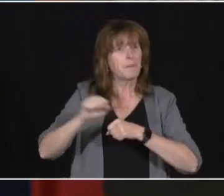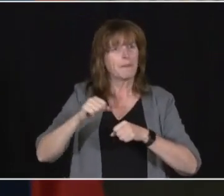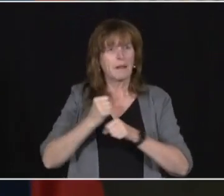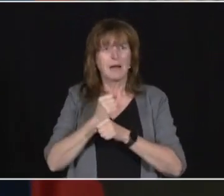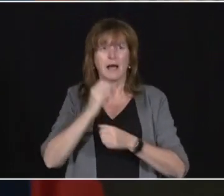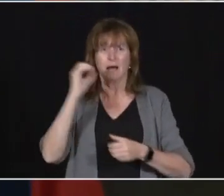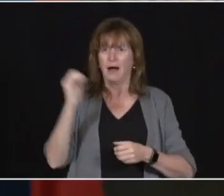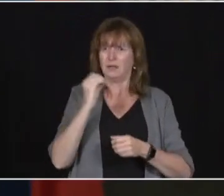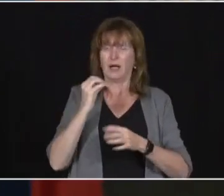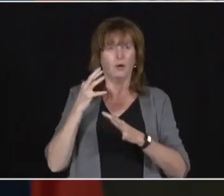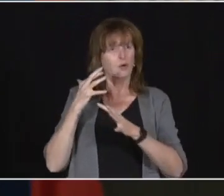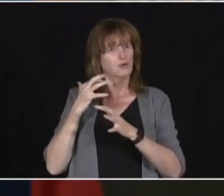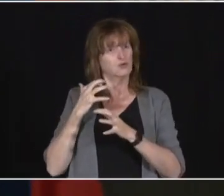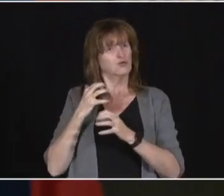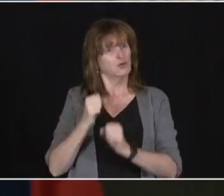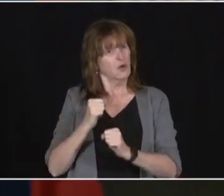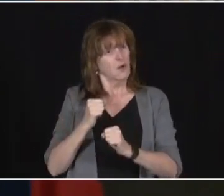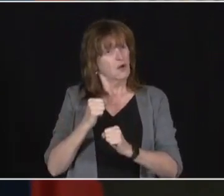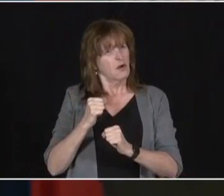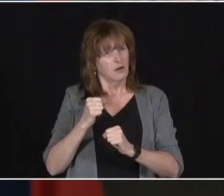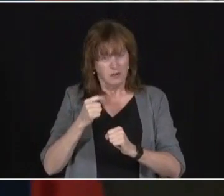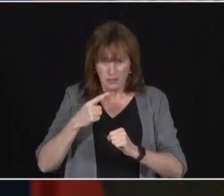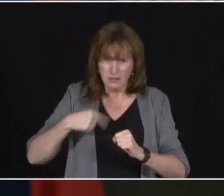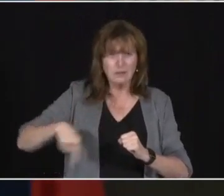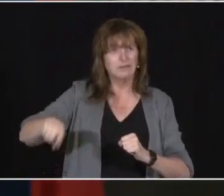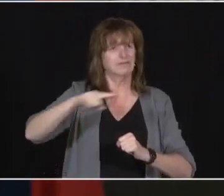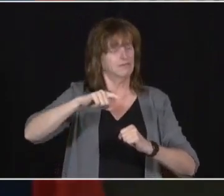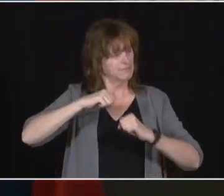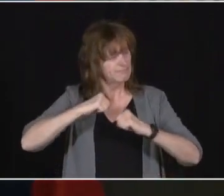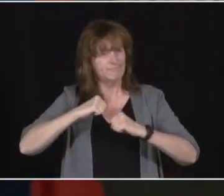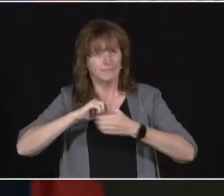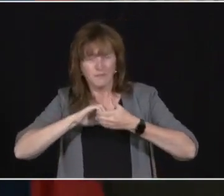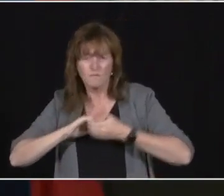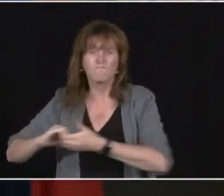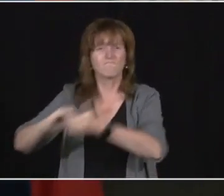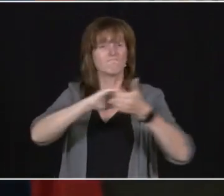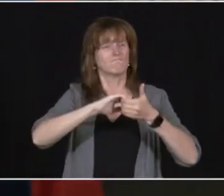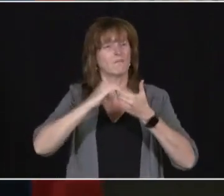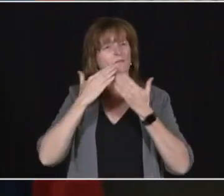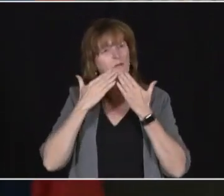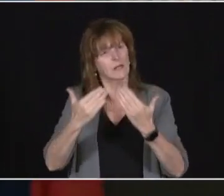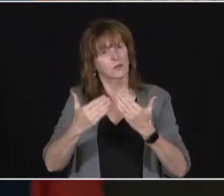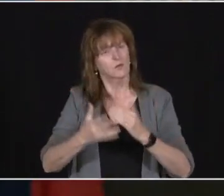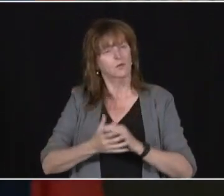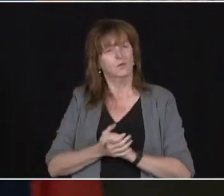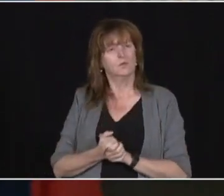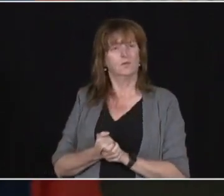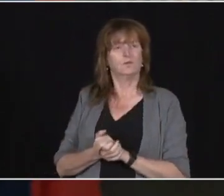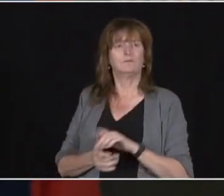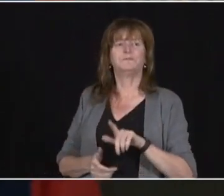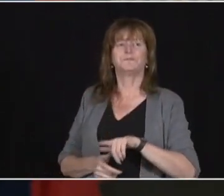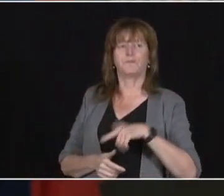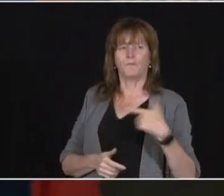You have stepped up, and I want to thank you for that. Thank you. We will go to the phone lines for questions. First question?